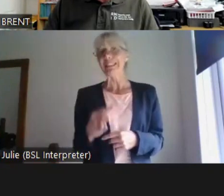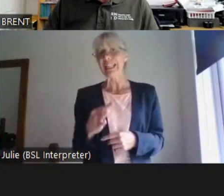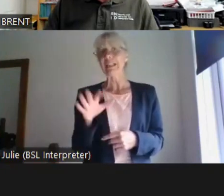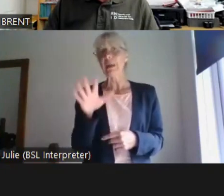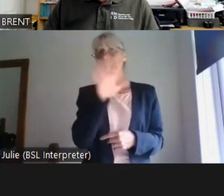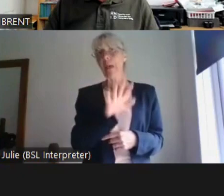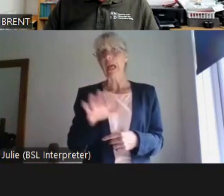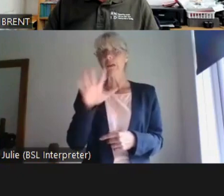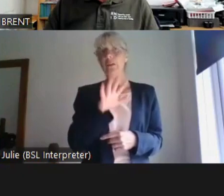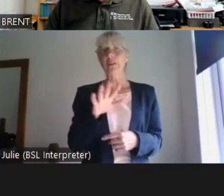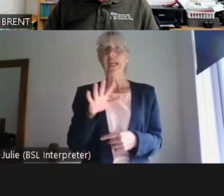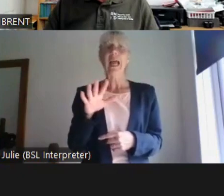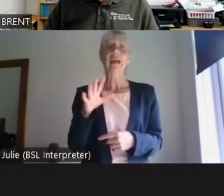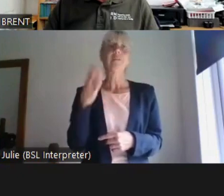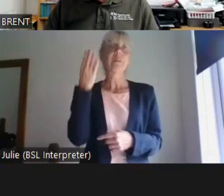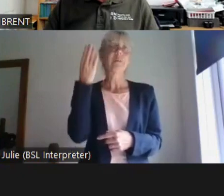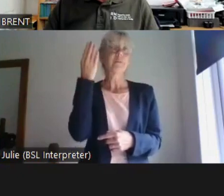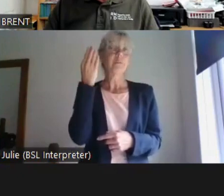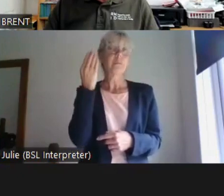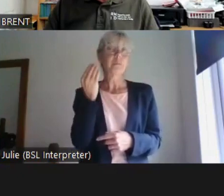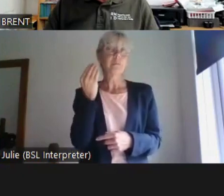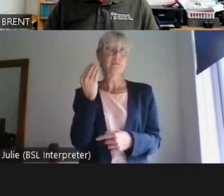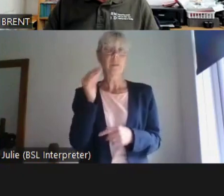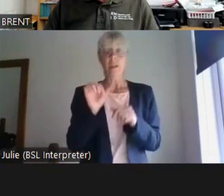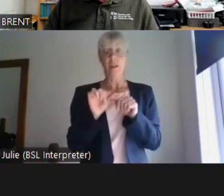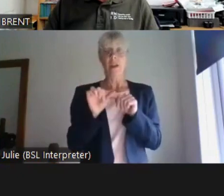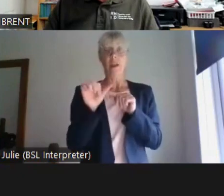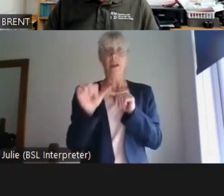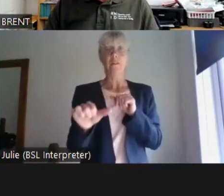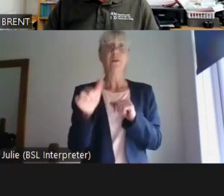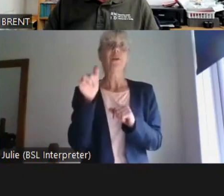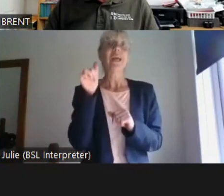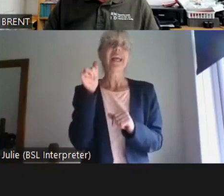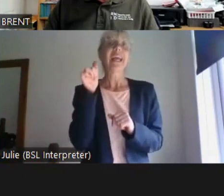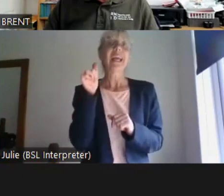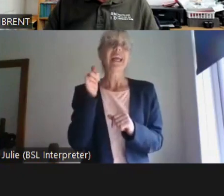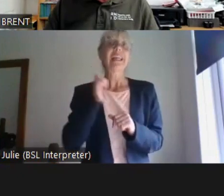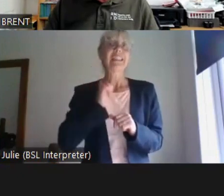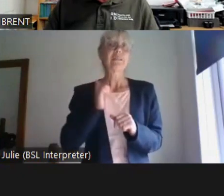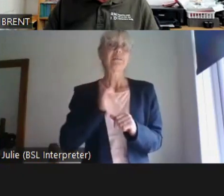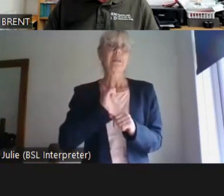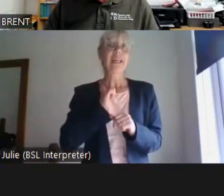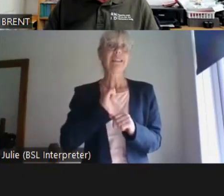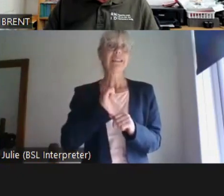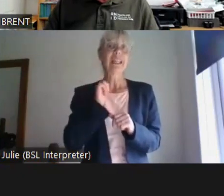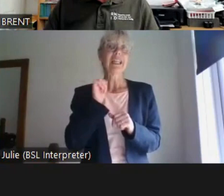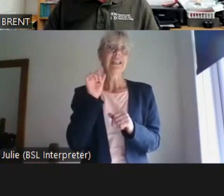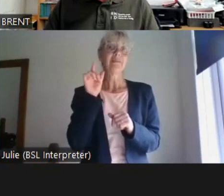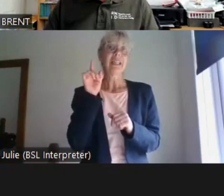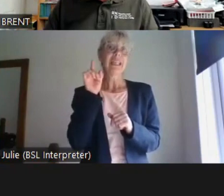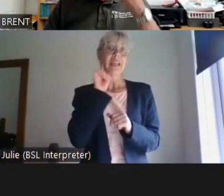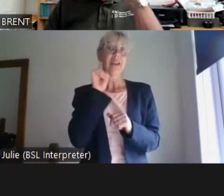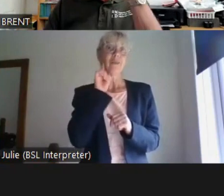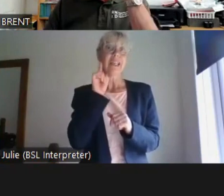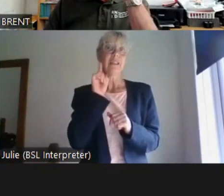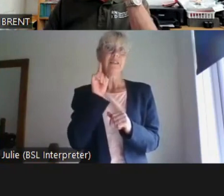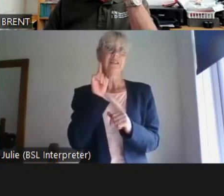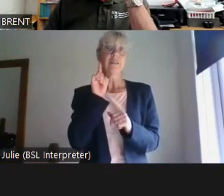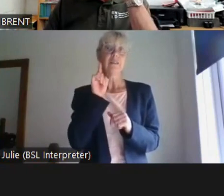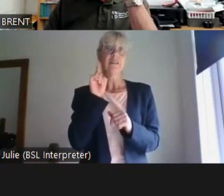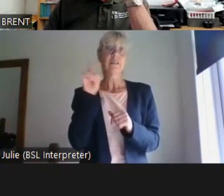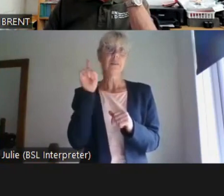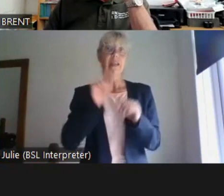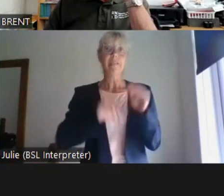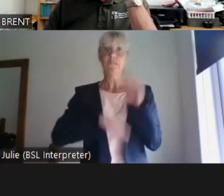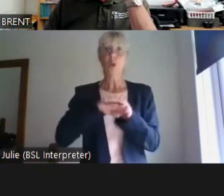that we'd really expect the hearing to normalize so by the age of you know after 12 or 15 uh we'd